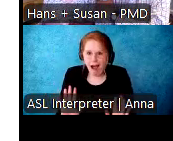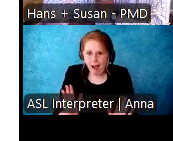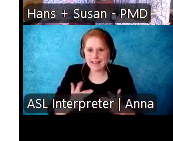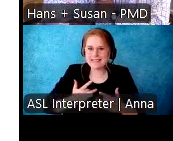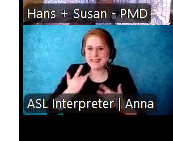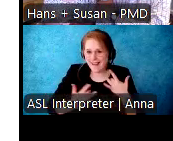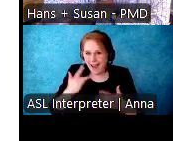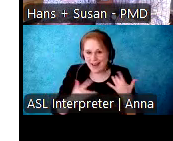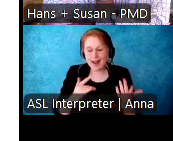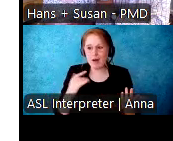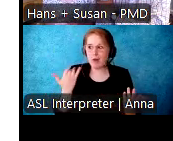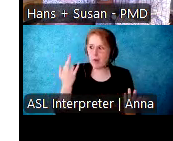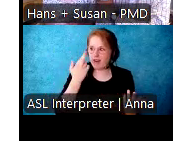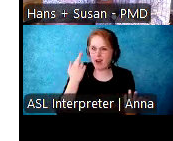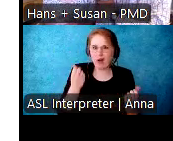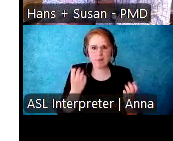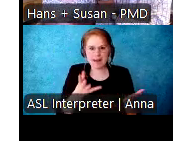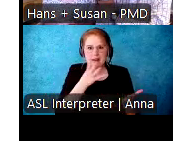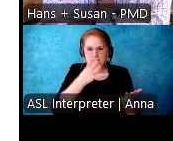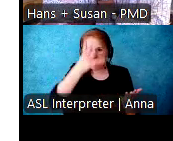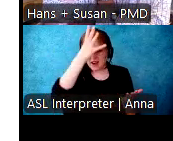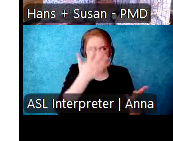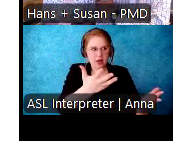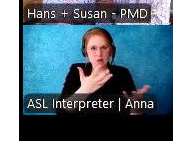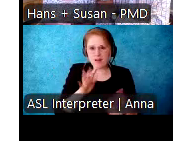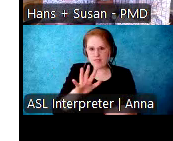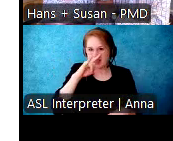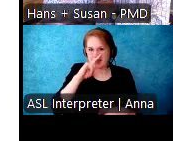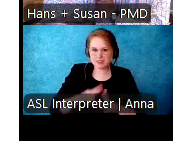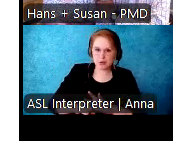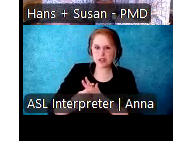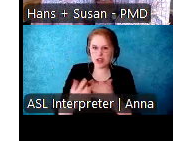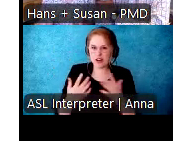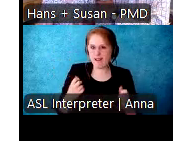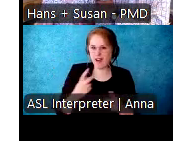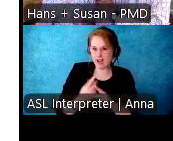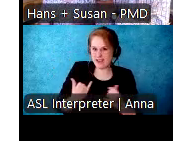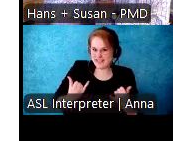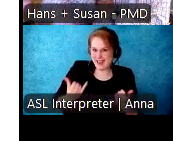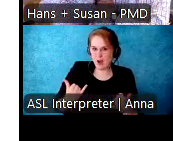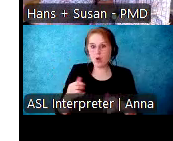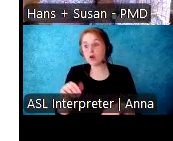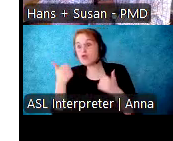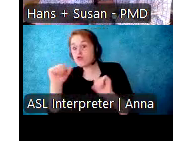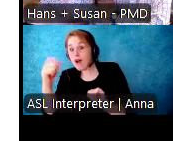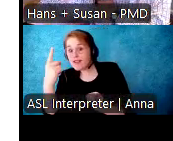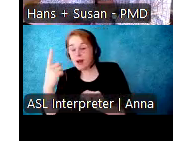and realized, oh, a lot of parents really want their kids to get a start in healthcare or to try something before they go on in their schooling